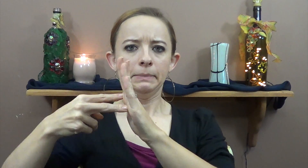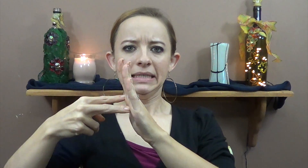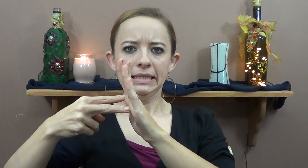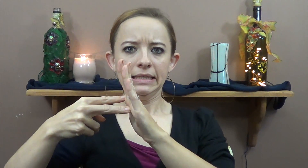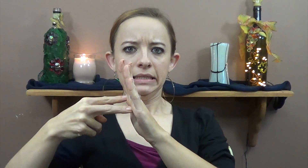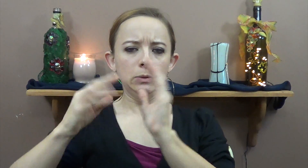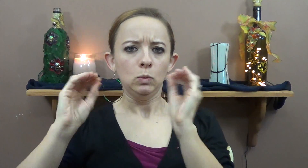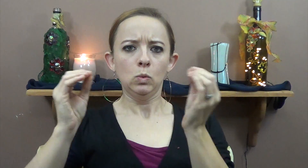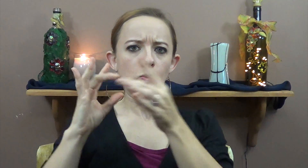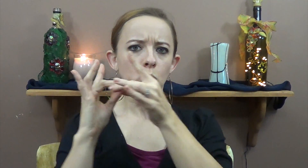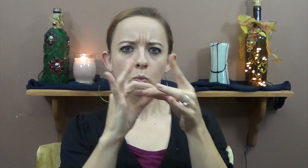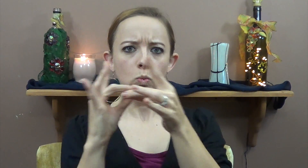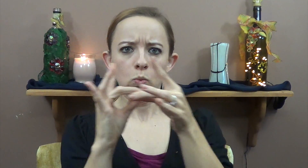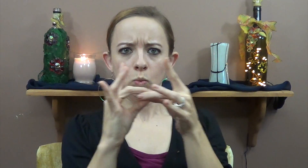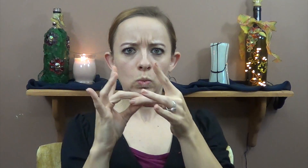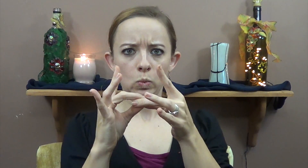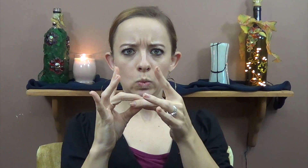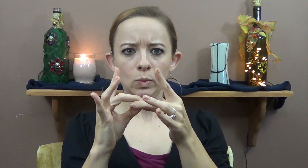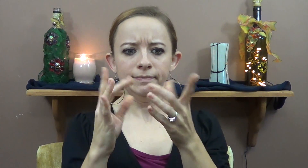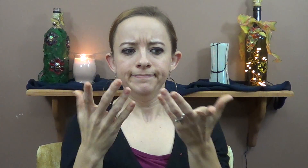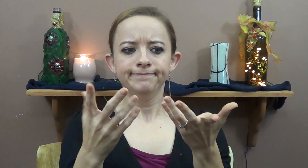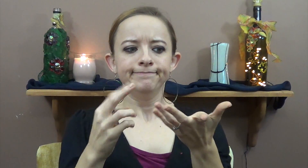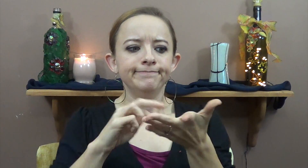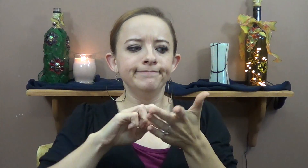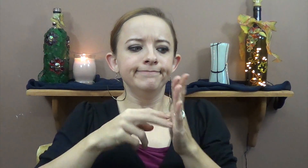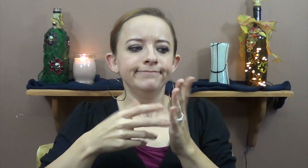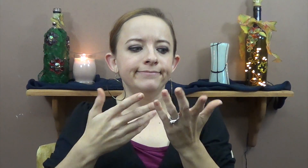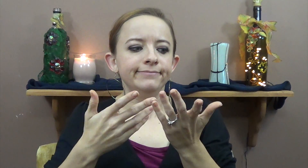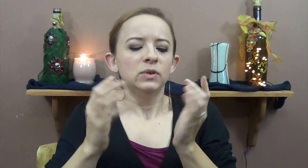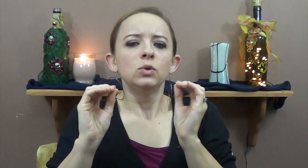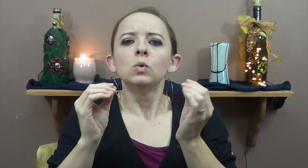the sign and the meaning don't have any relationship. There's no